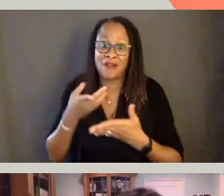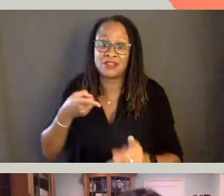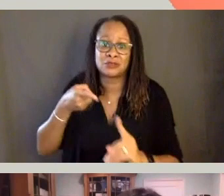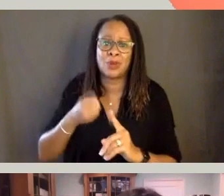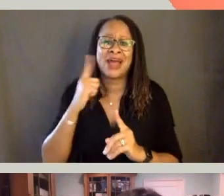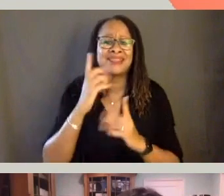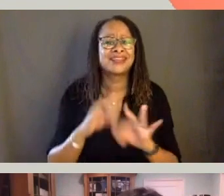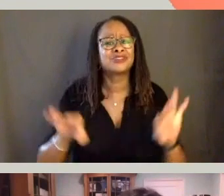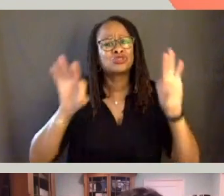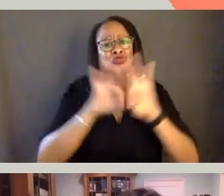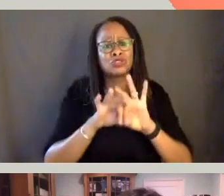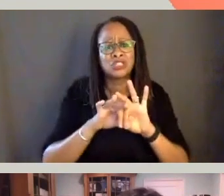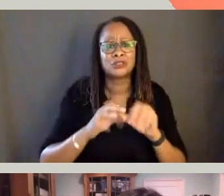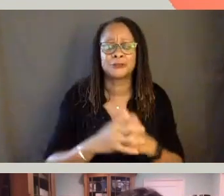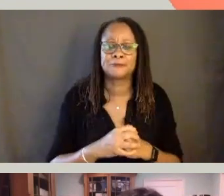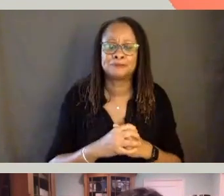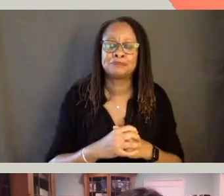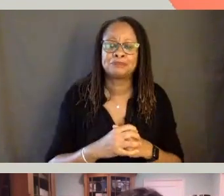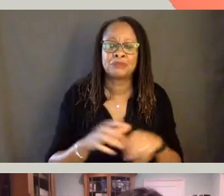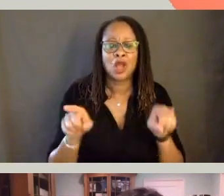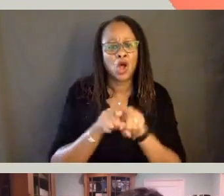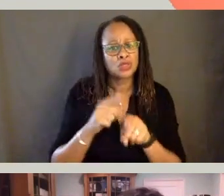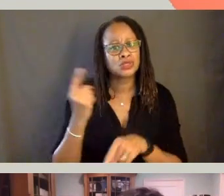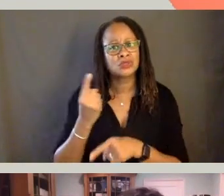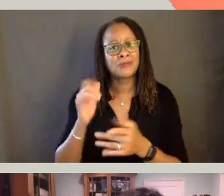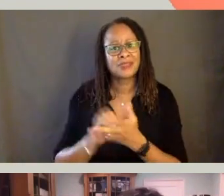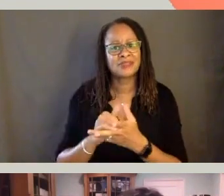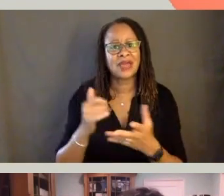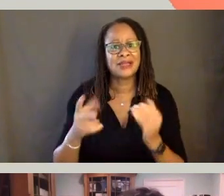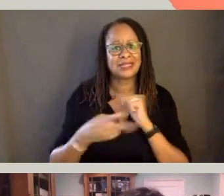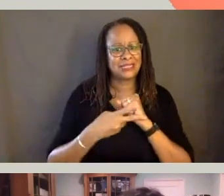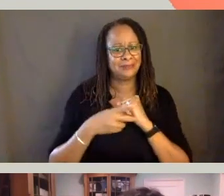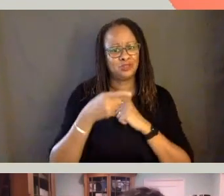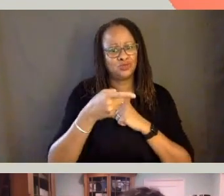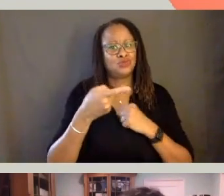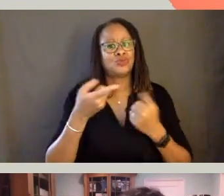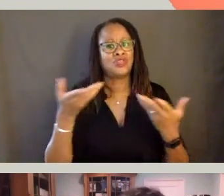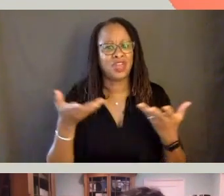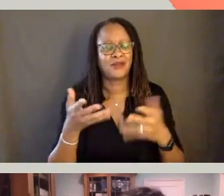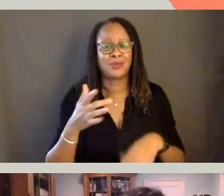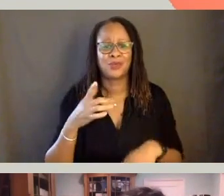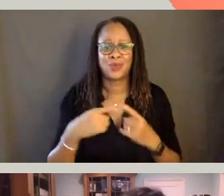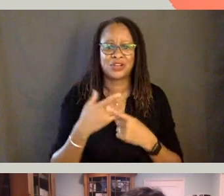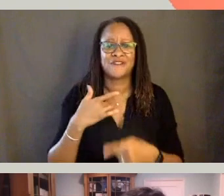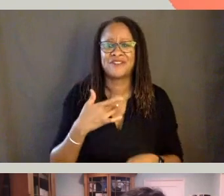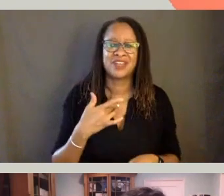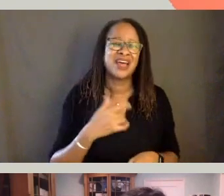And that's also something that sort of keeps you there when you feel like, oh, they're not really happy with me here,